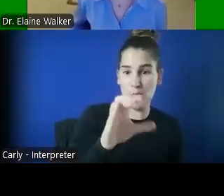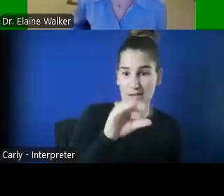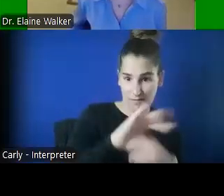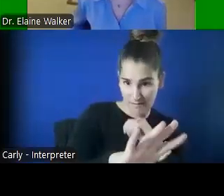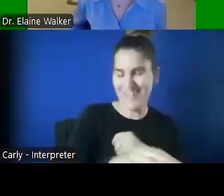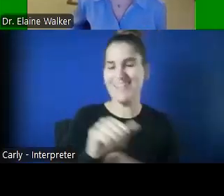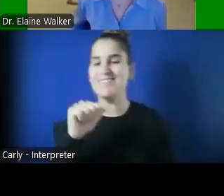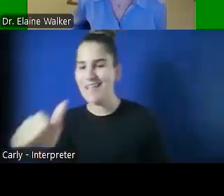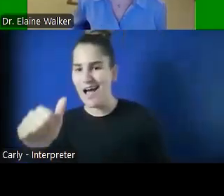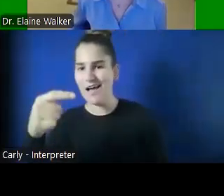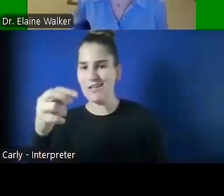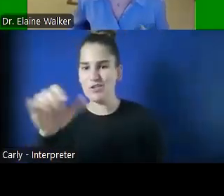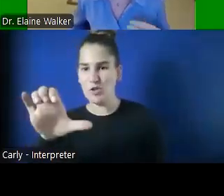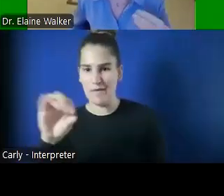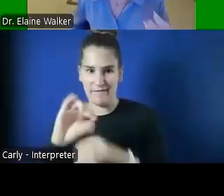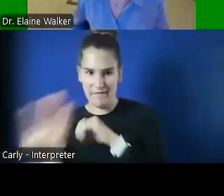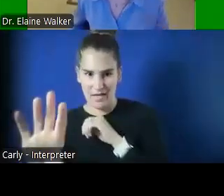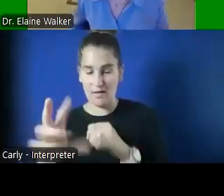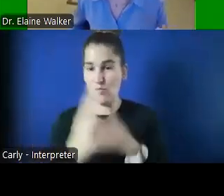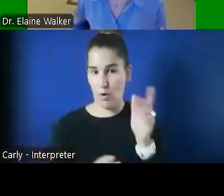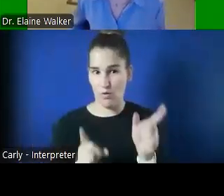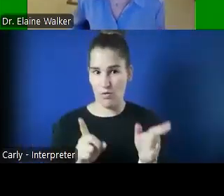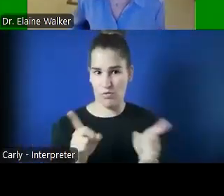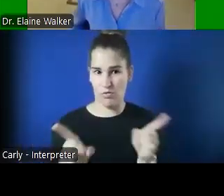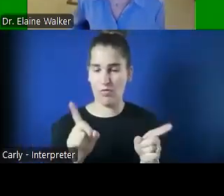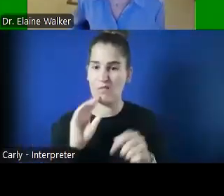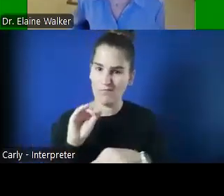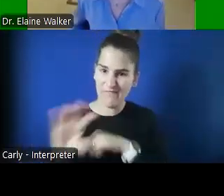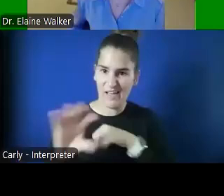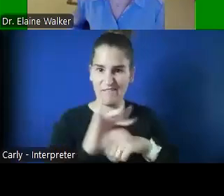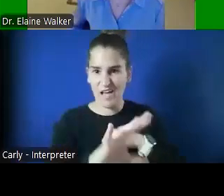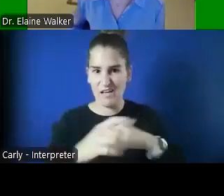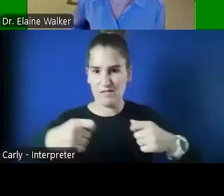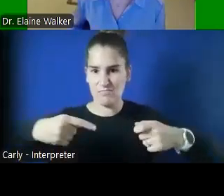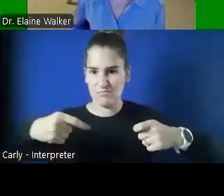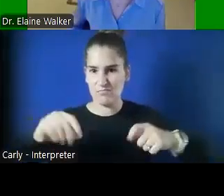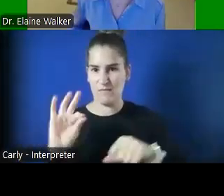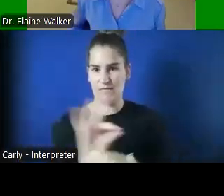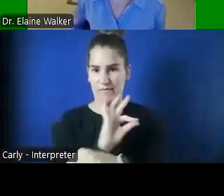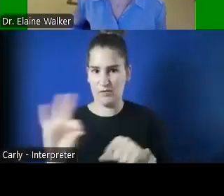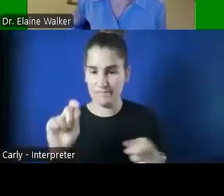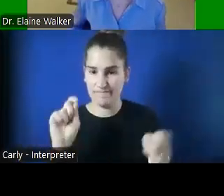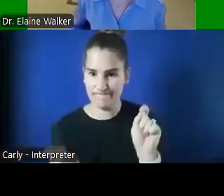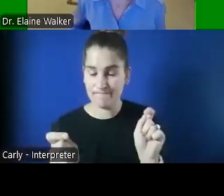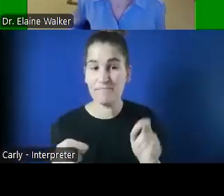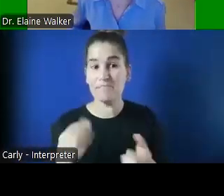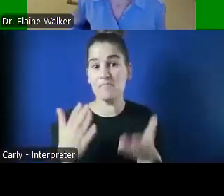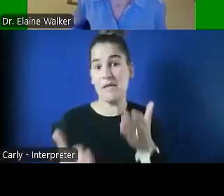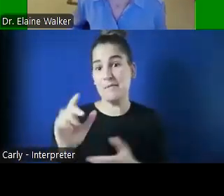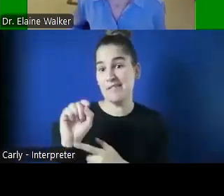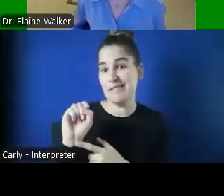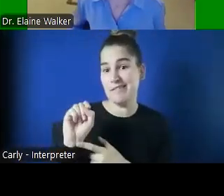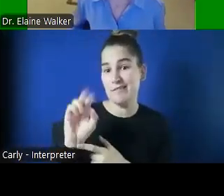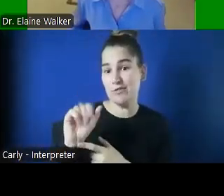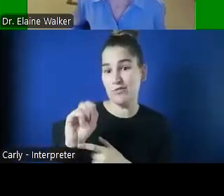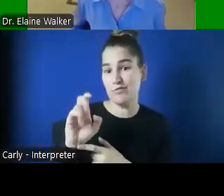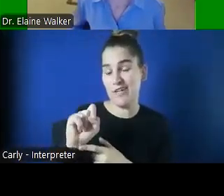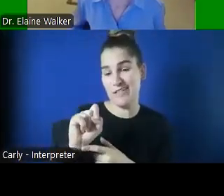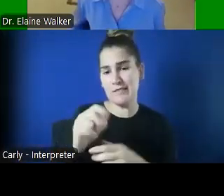of glucocorticoids and those alter uh neuronal function either in a transient or a permanent way